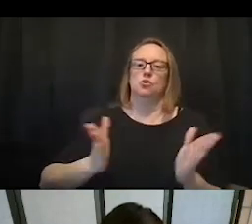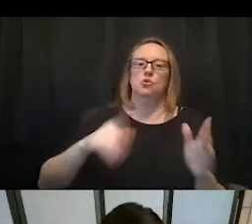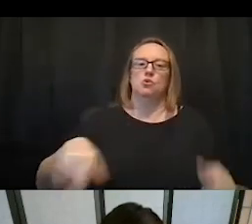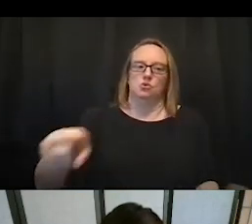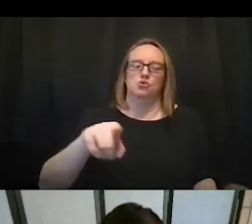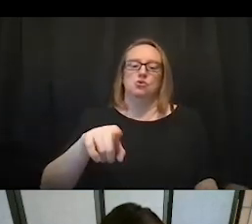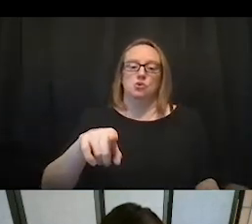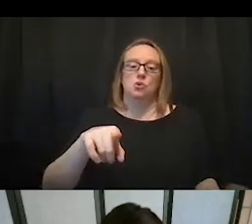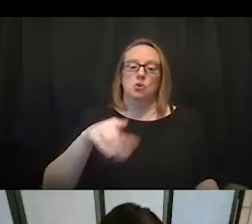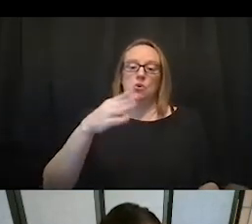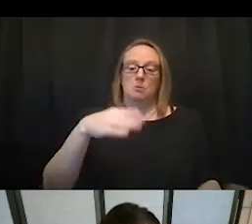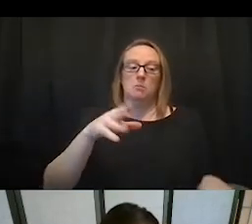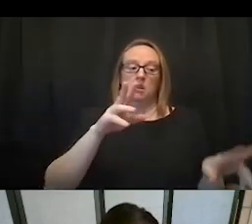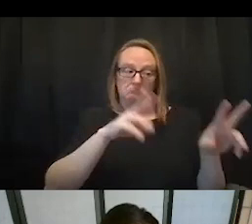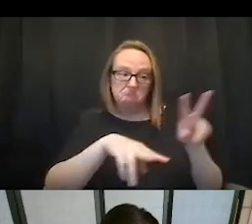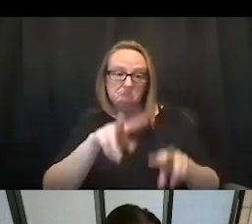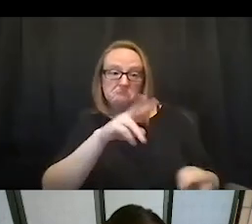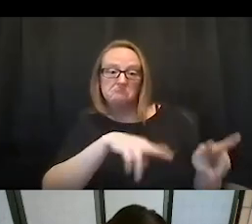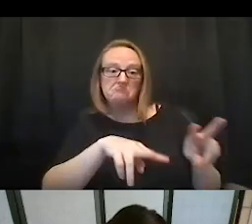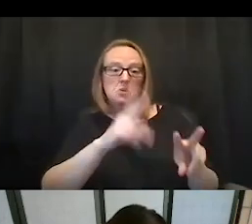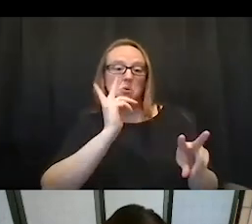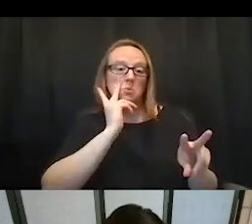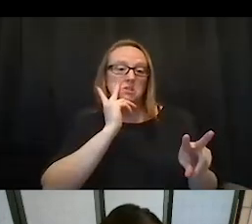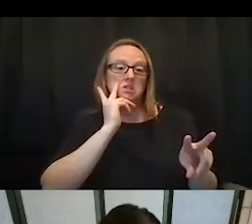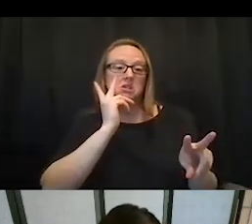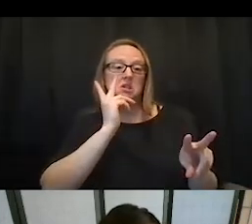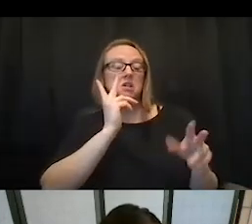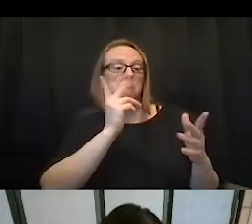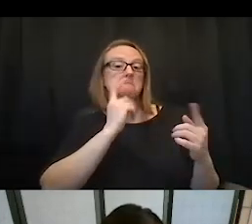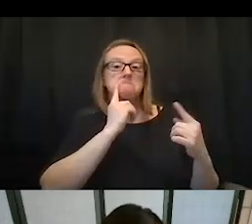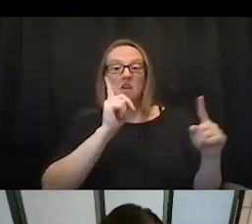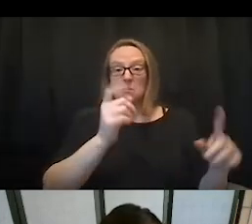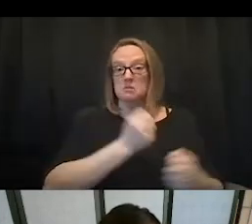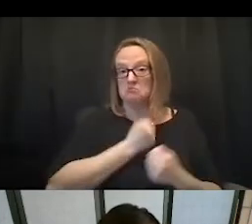poets- some of them are really well established and- and famous poets and some of them are more